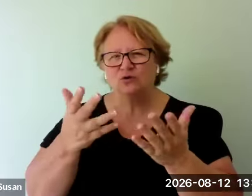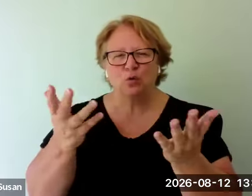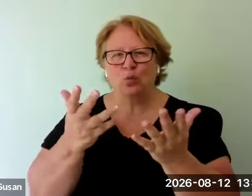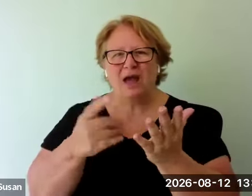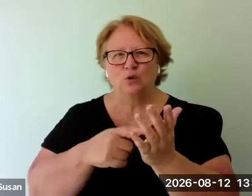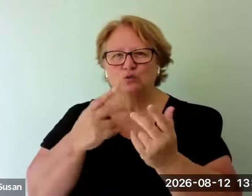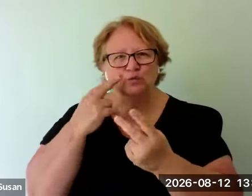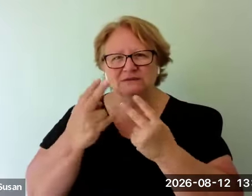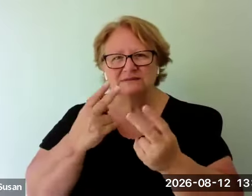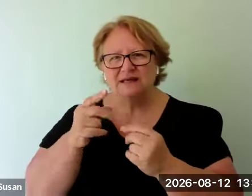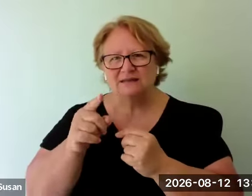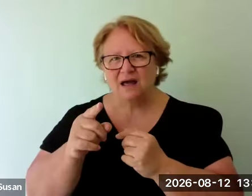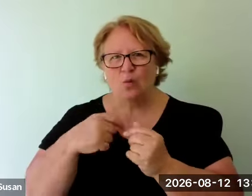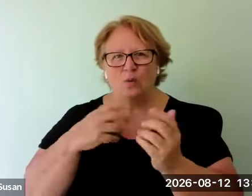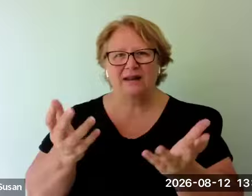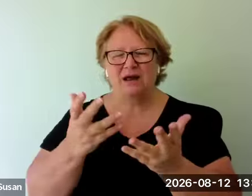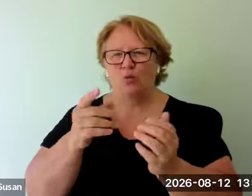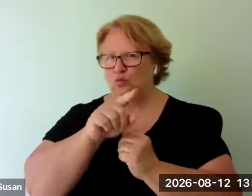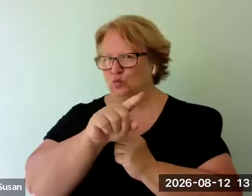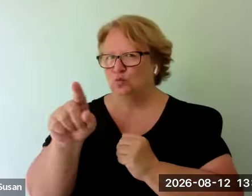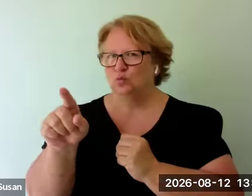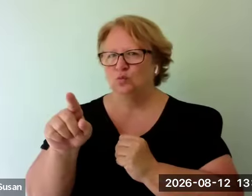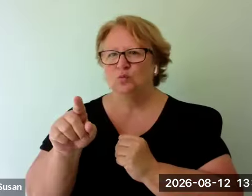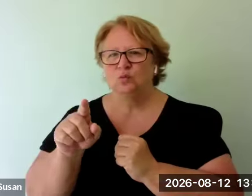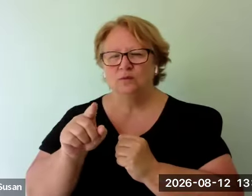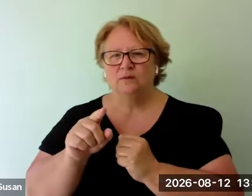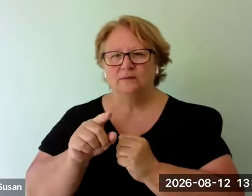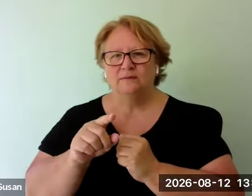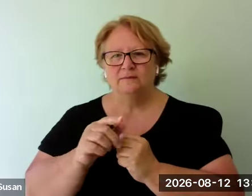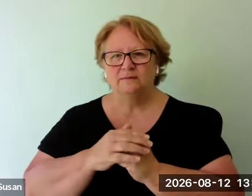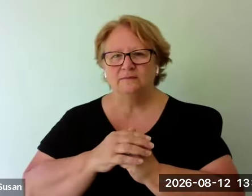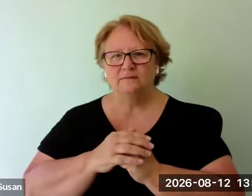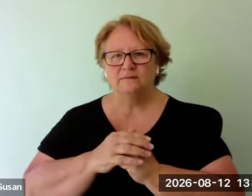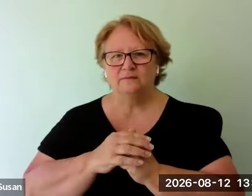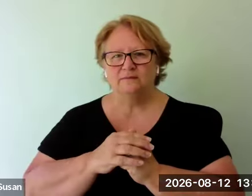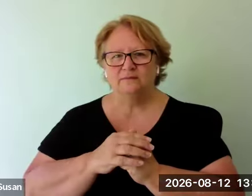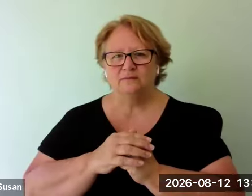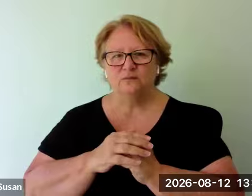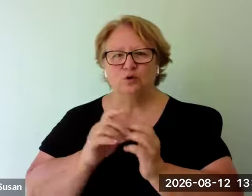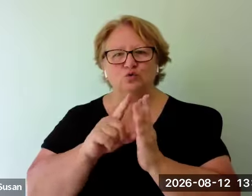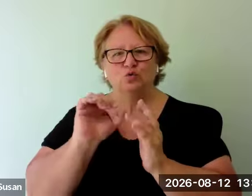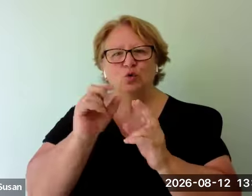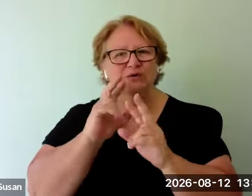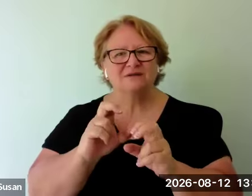the NDRP is not in a position to provide any advice on where to seek that out. So we would just encourage people